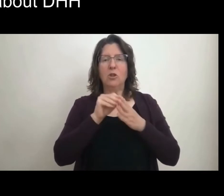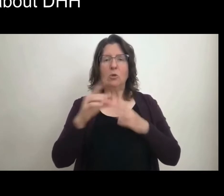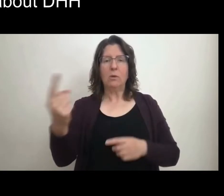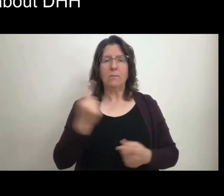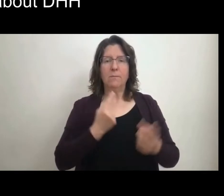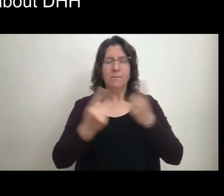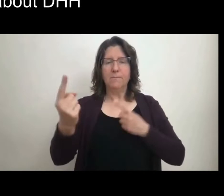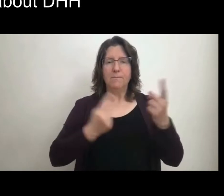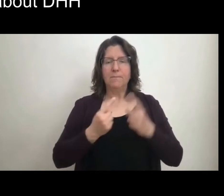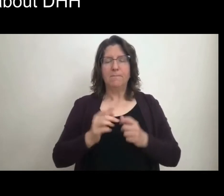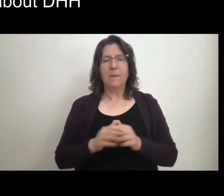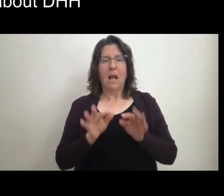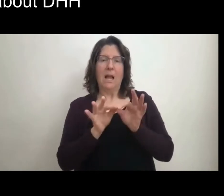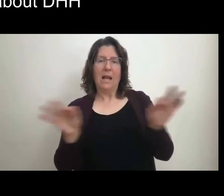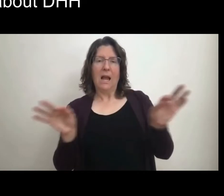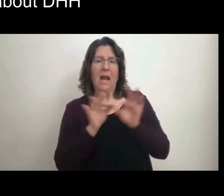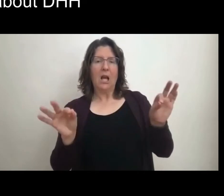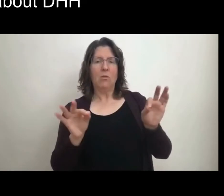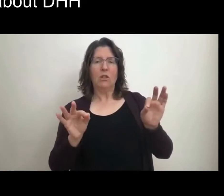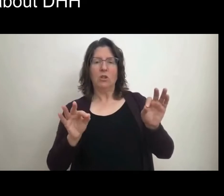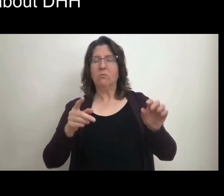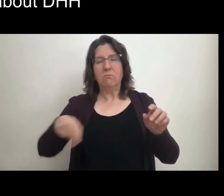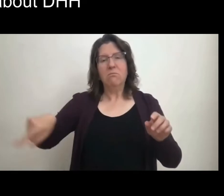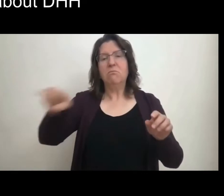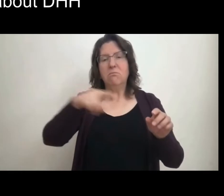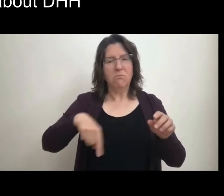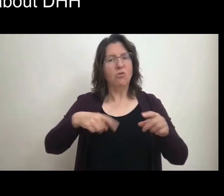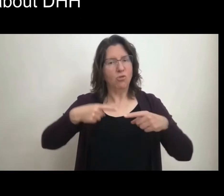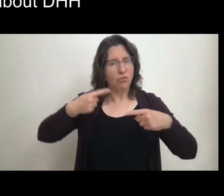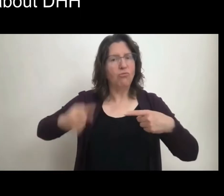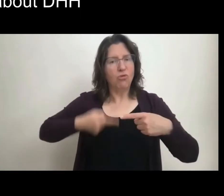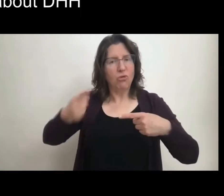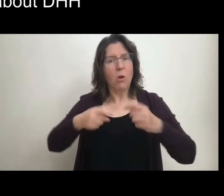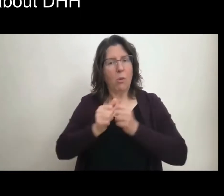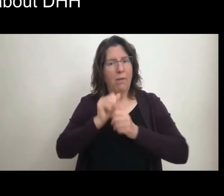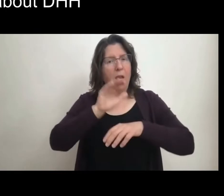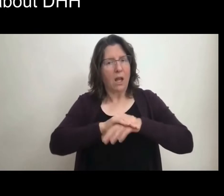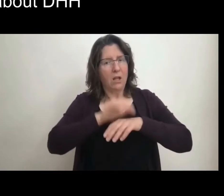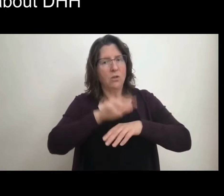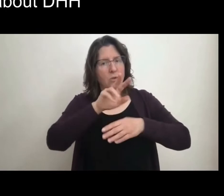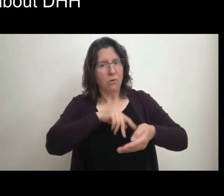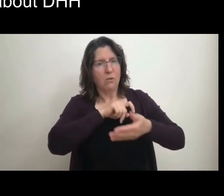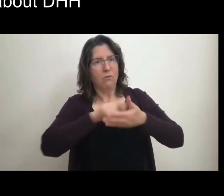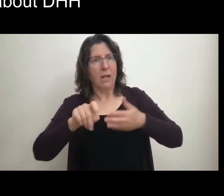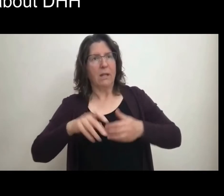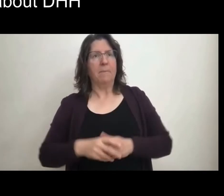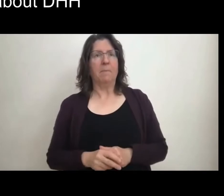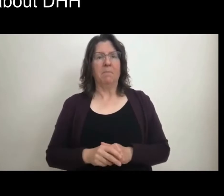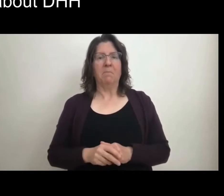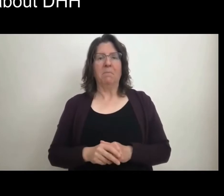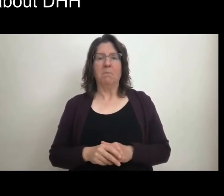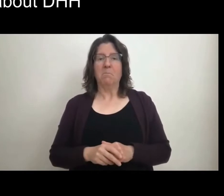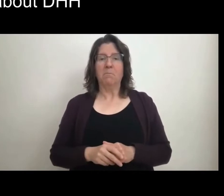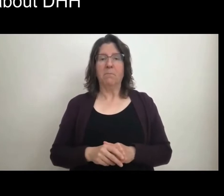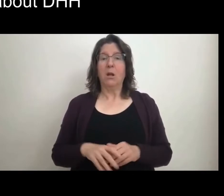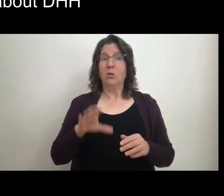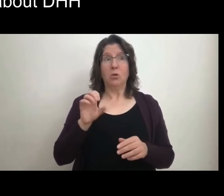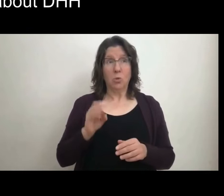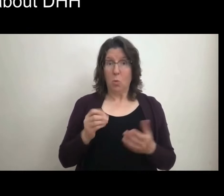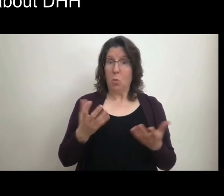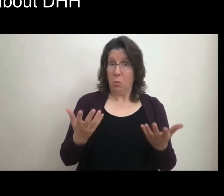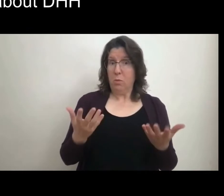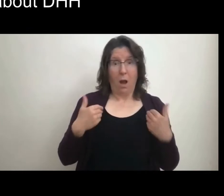I had worked with countless students who all struggled with understanding English.